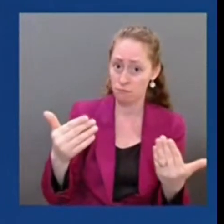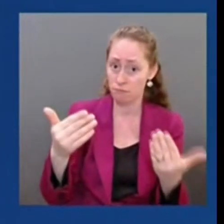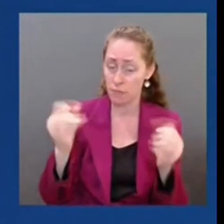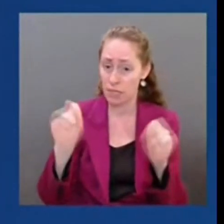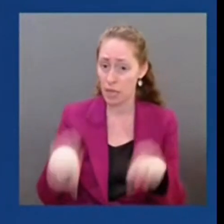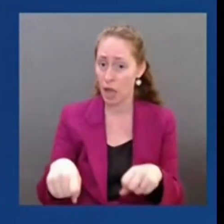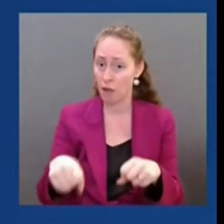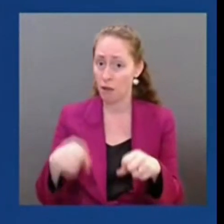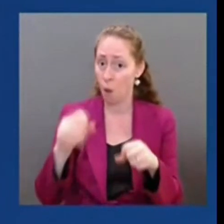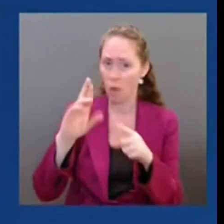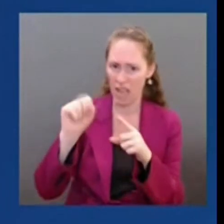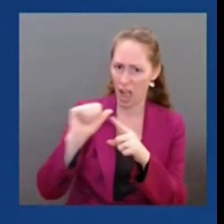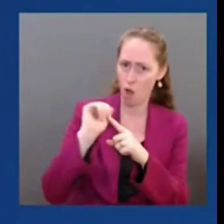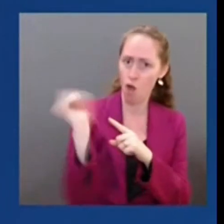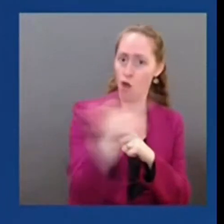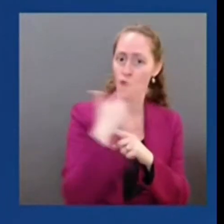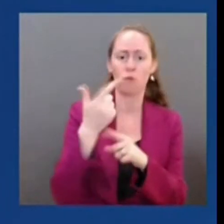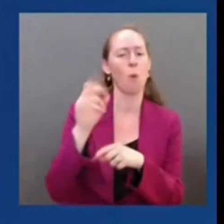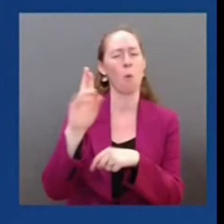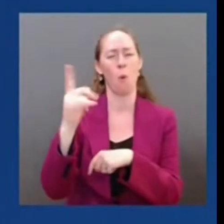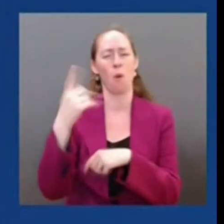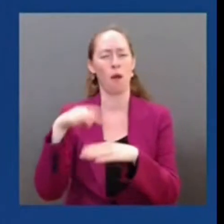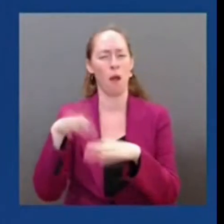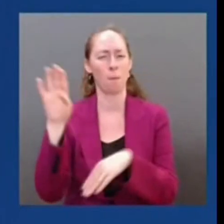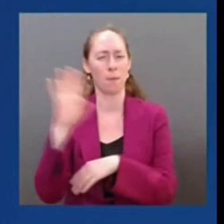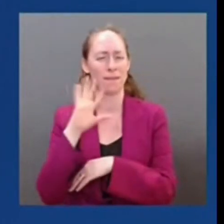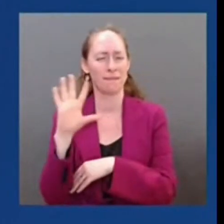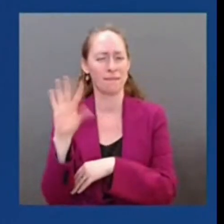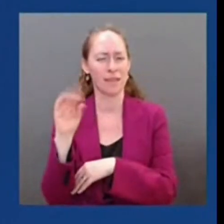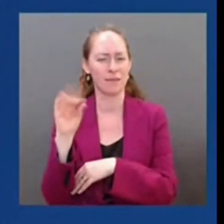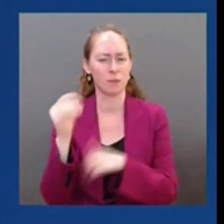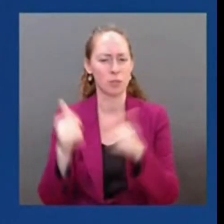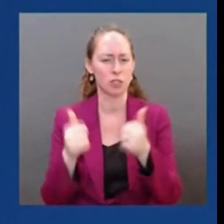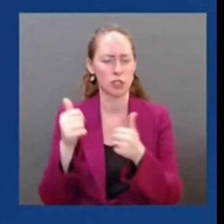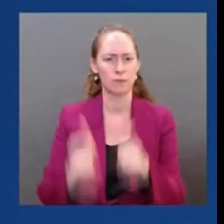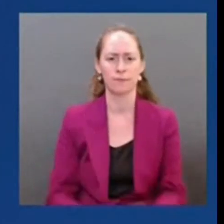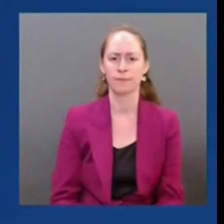VACCINE OR BOOSTER. WILL THE ELIGIBILITY OPEN UP FOR THEM. LET ME START BY TALKING